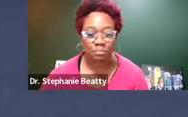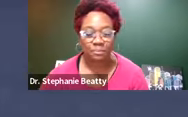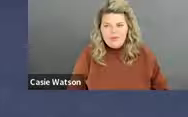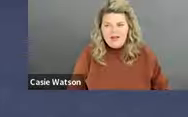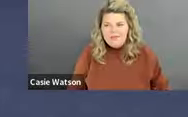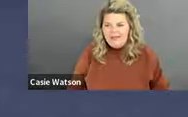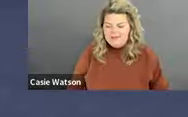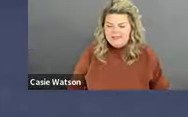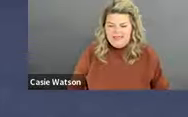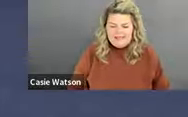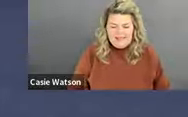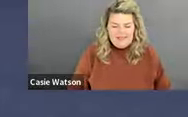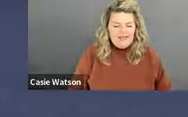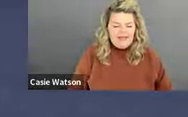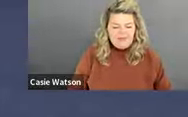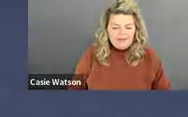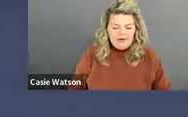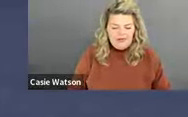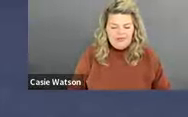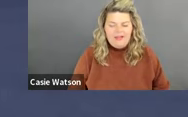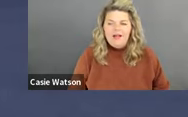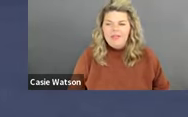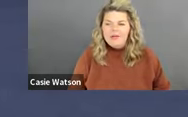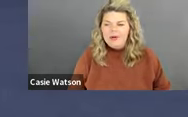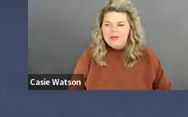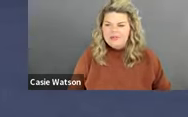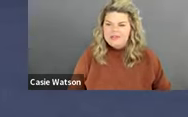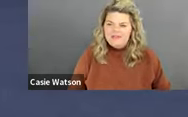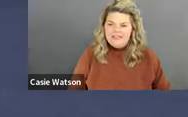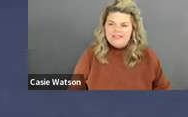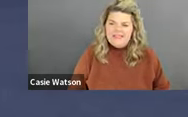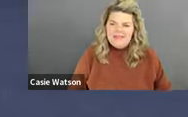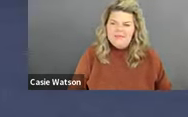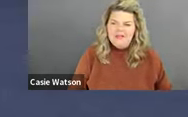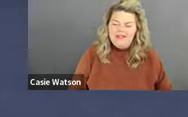Hey everyone, my name's Casie. I'm the other part to Stephanie's team,